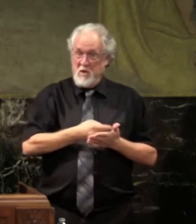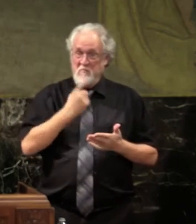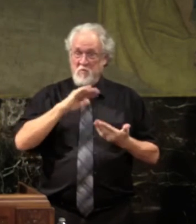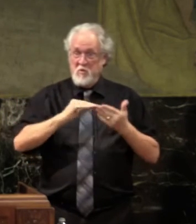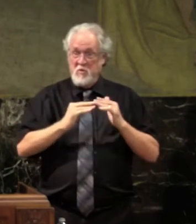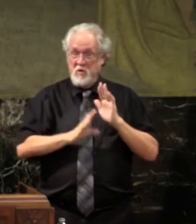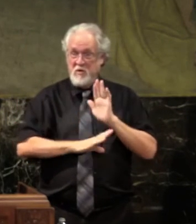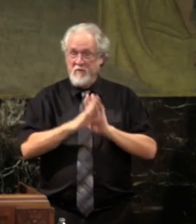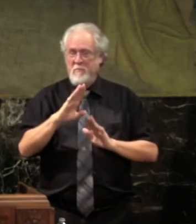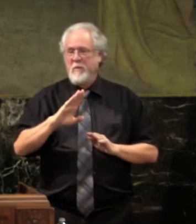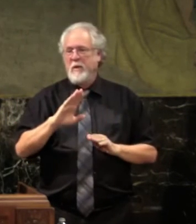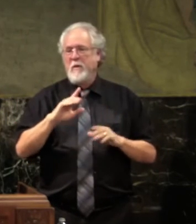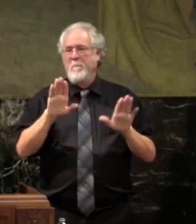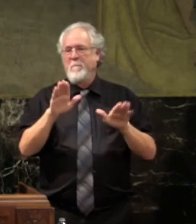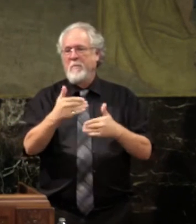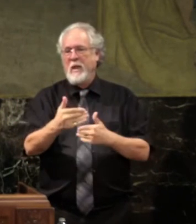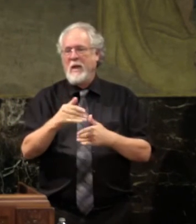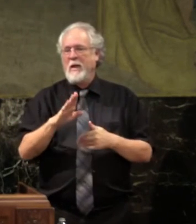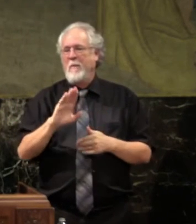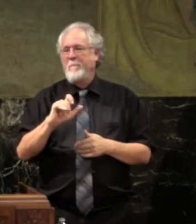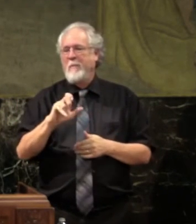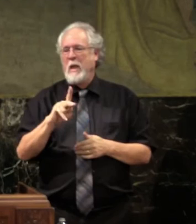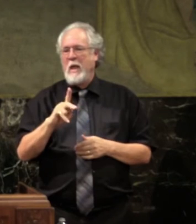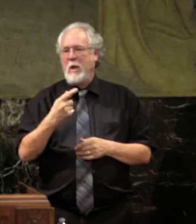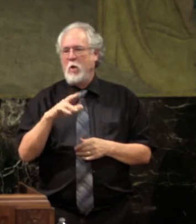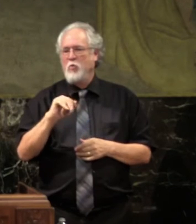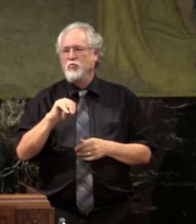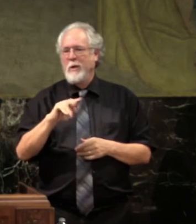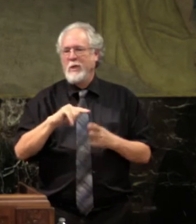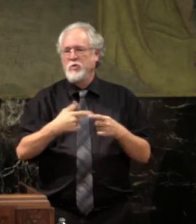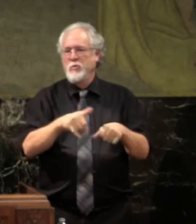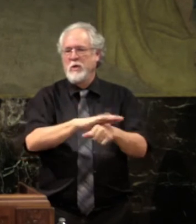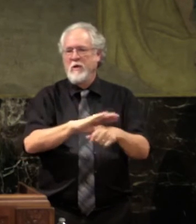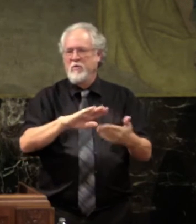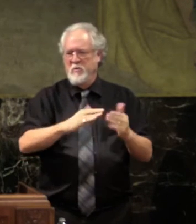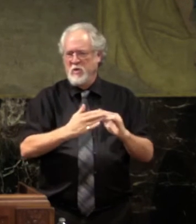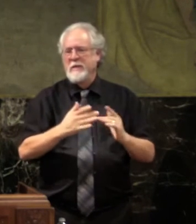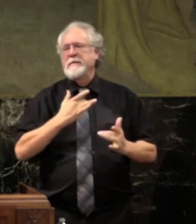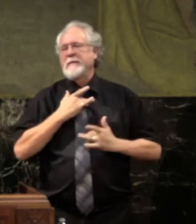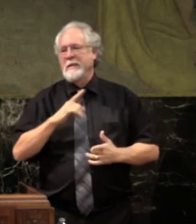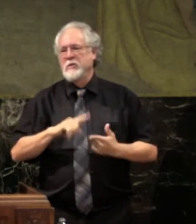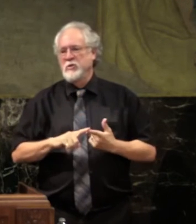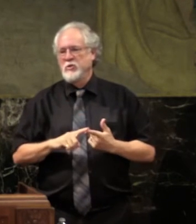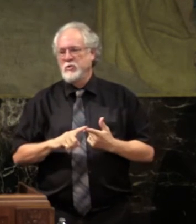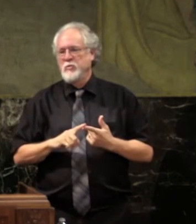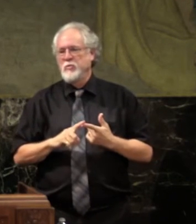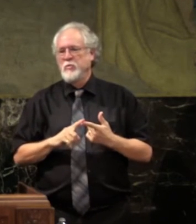grant to recover communities they typically protect that investment with